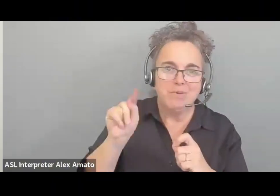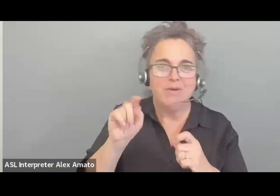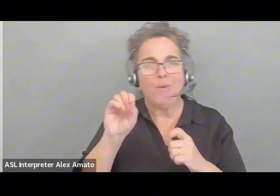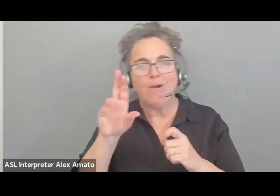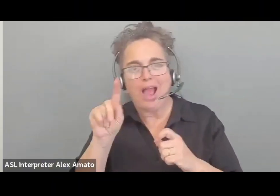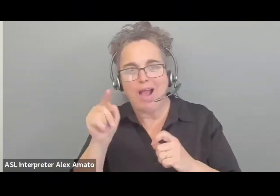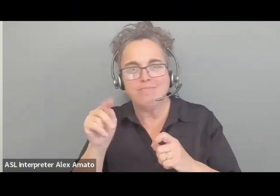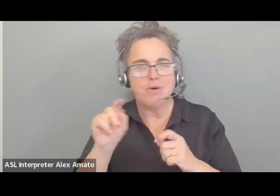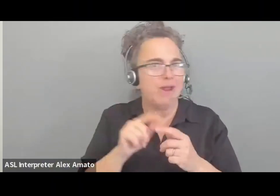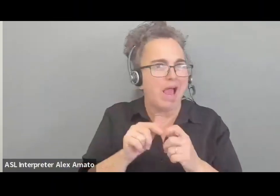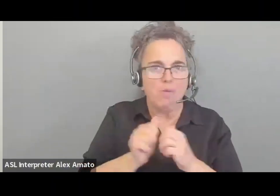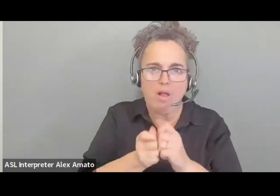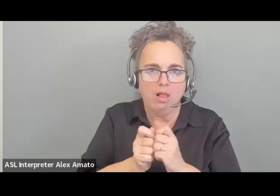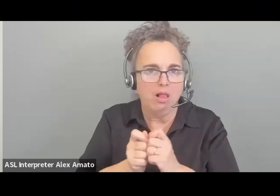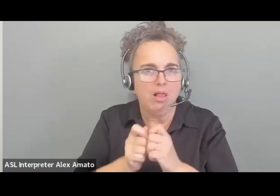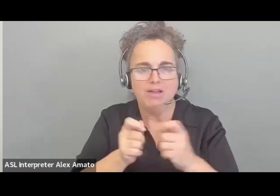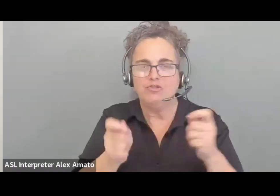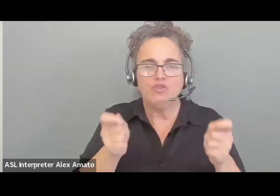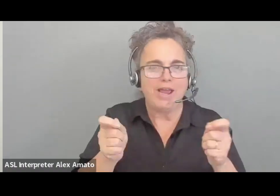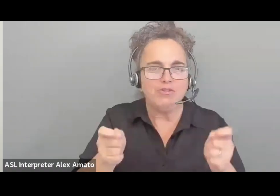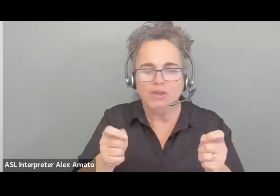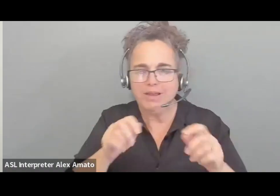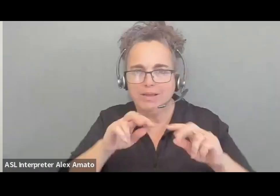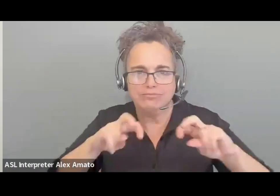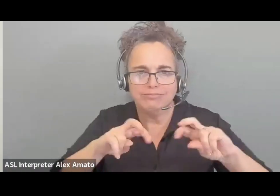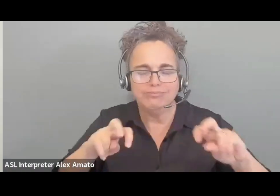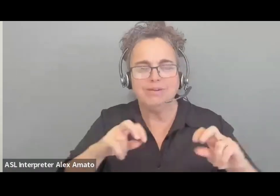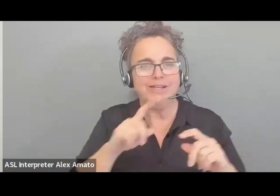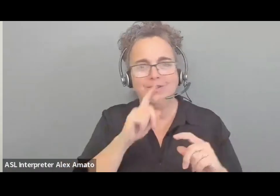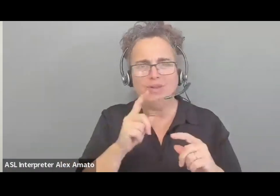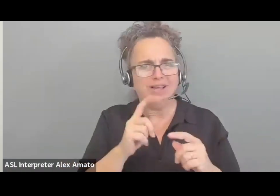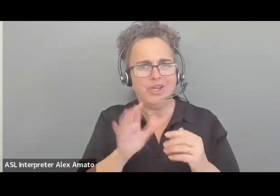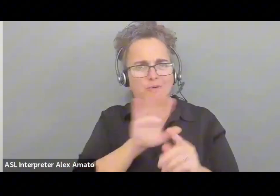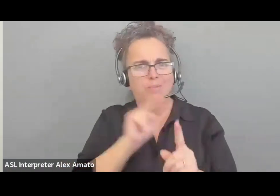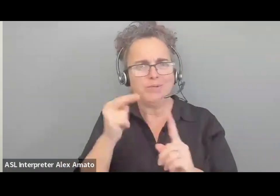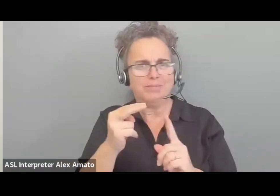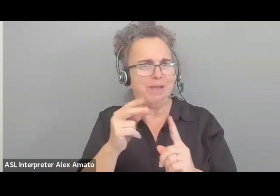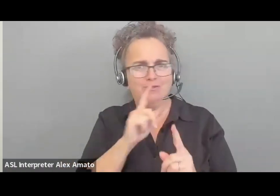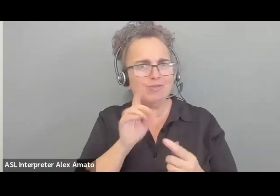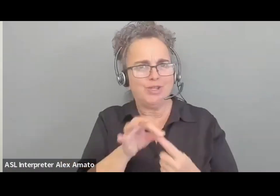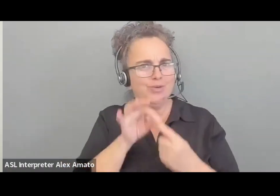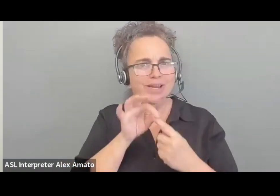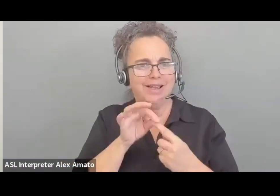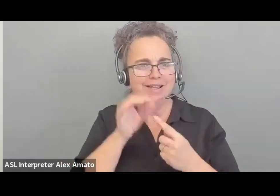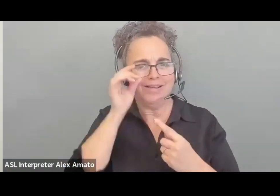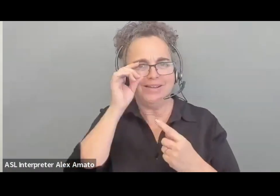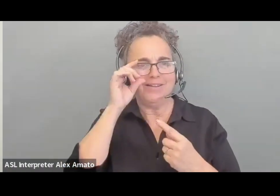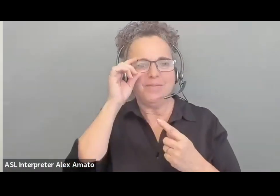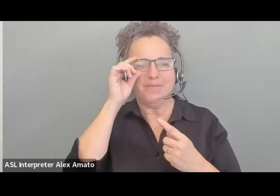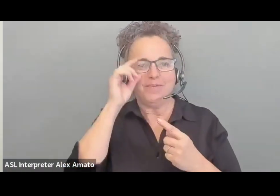And, and however you look at it, it it can be unique. We have what runs specific classifications of our divisions.